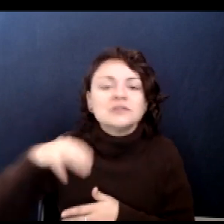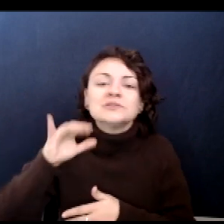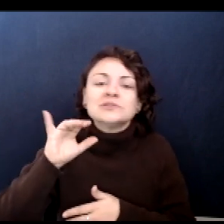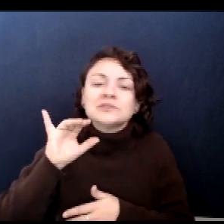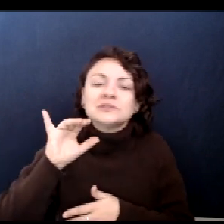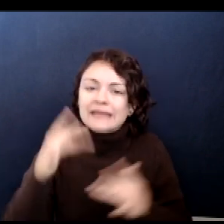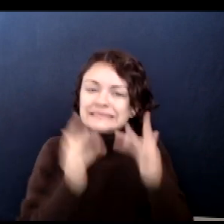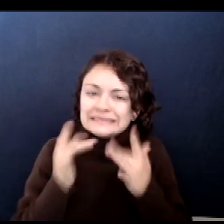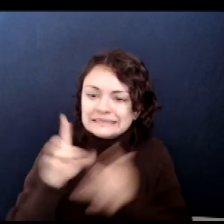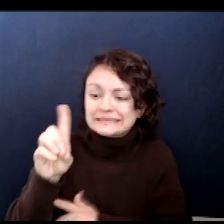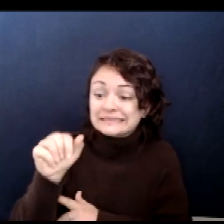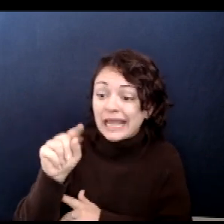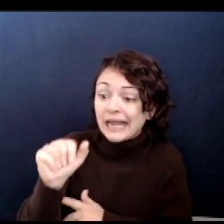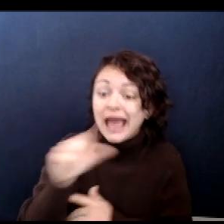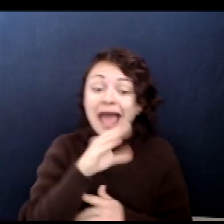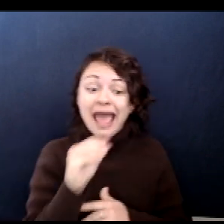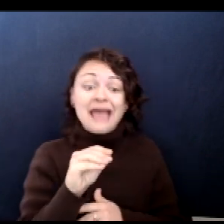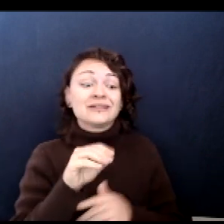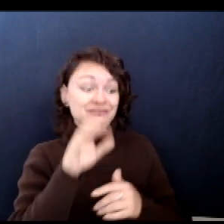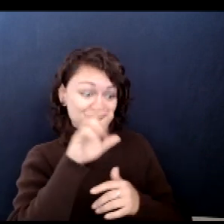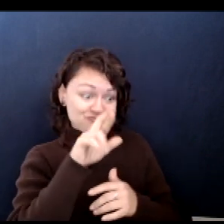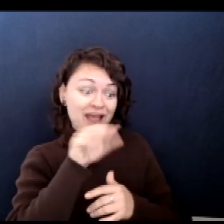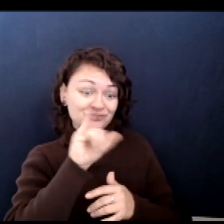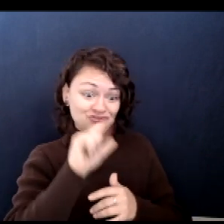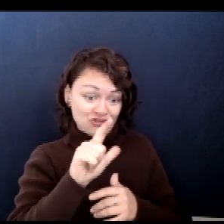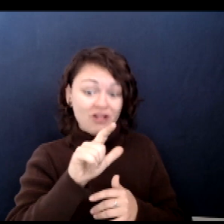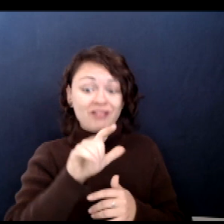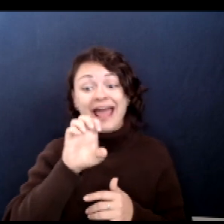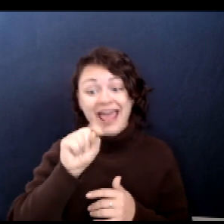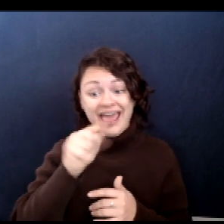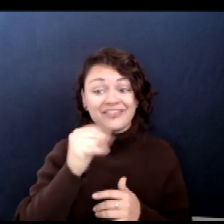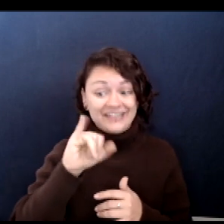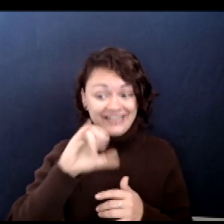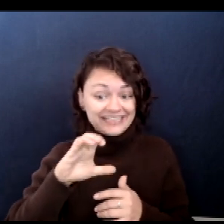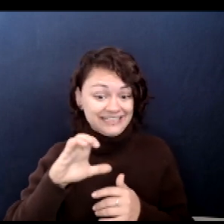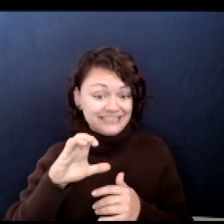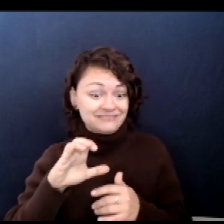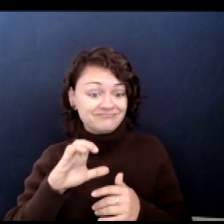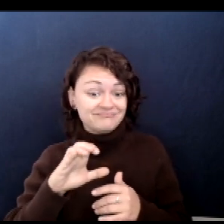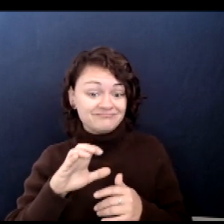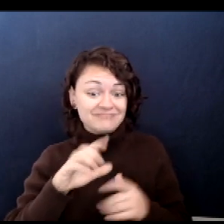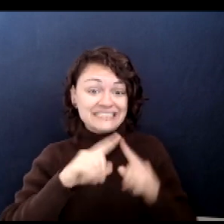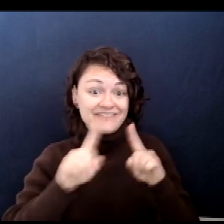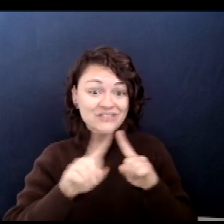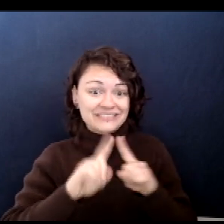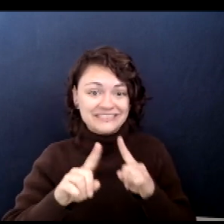racial ethnic differences is really a key barrier that should be addressed. But from the literature that we do have,